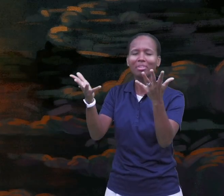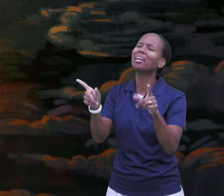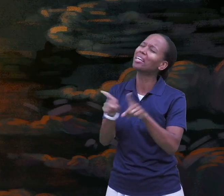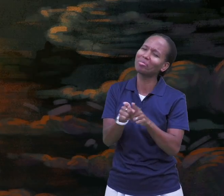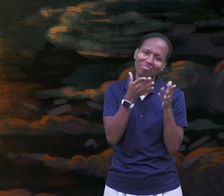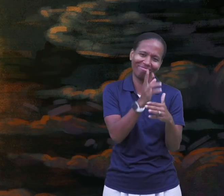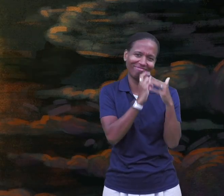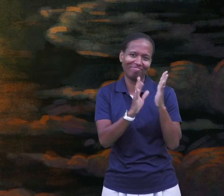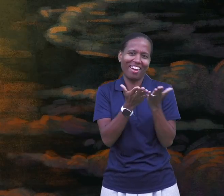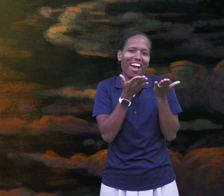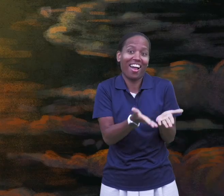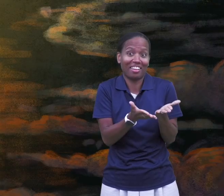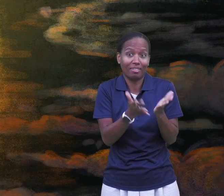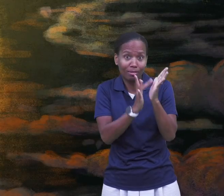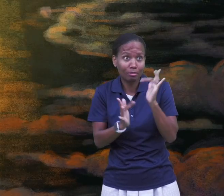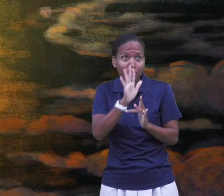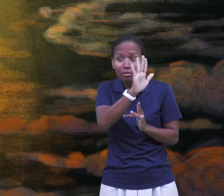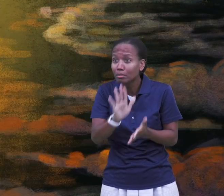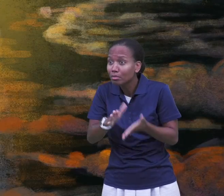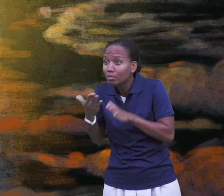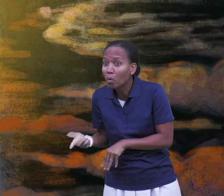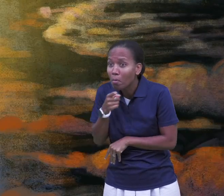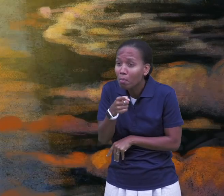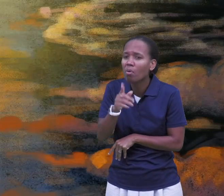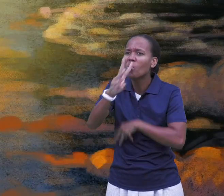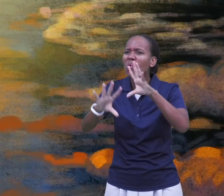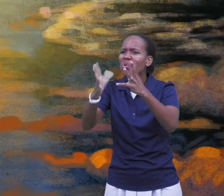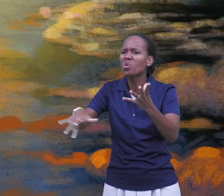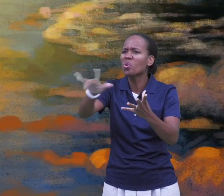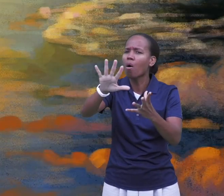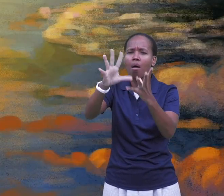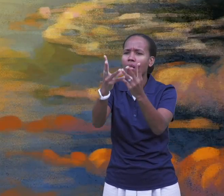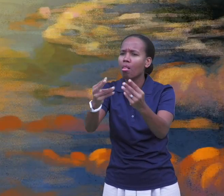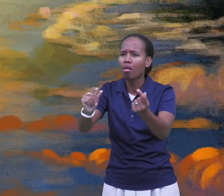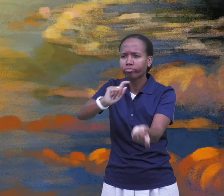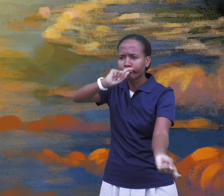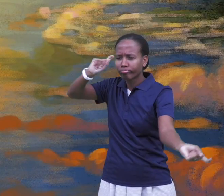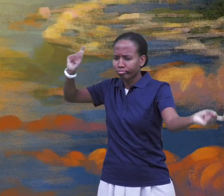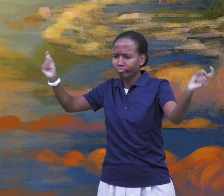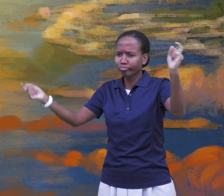And so too in The Revelation, the death of Jesus and the death of the world as we know it is the pathway